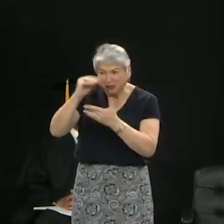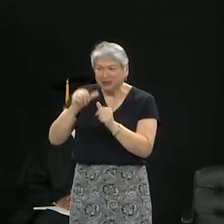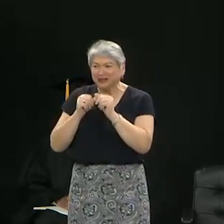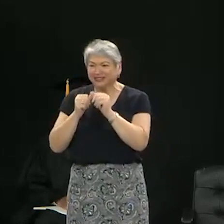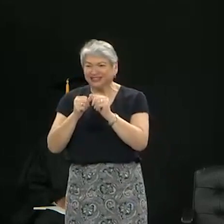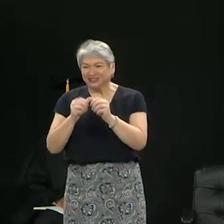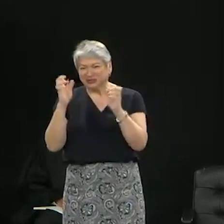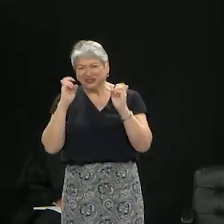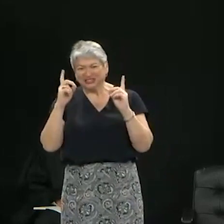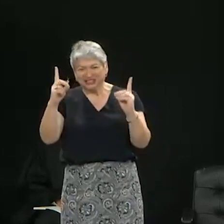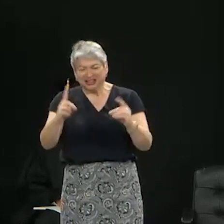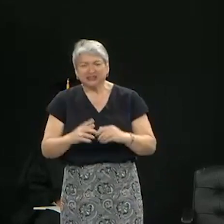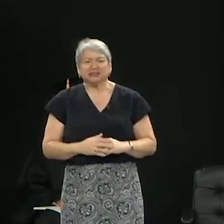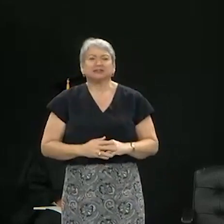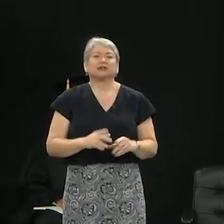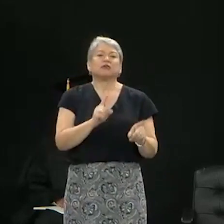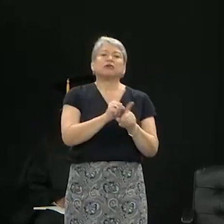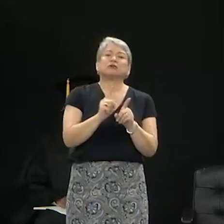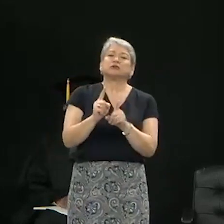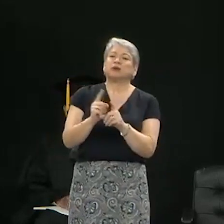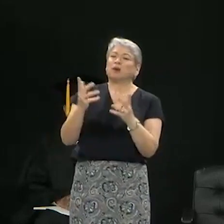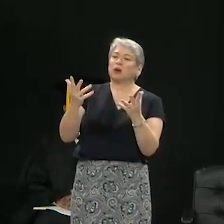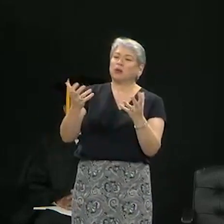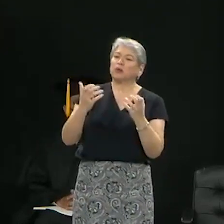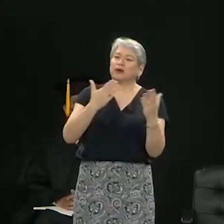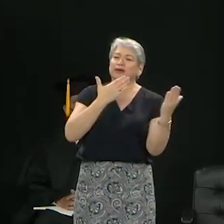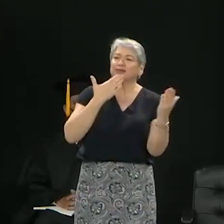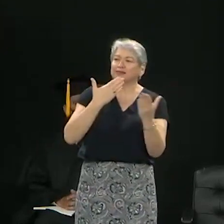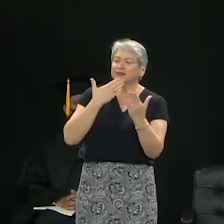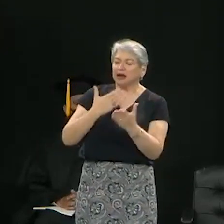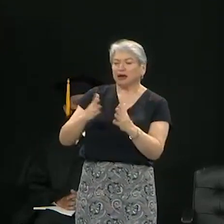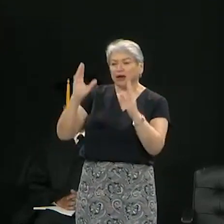I'd also like to take a moment to thank our faculty and staff